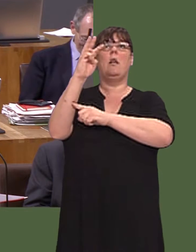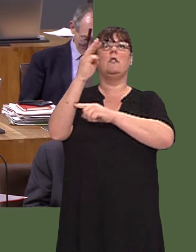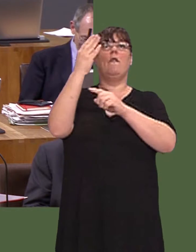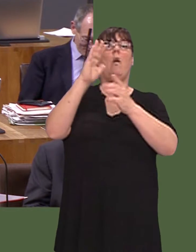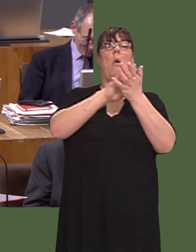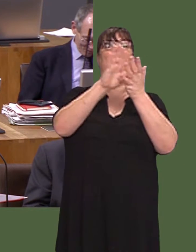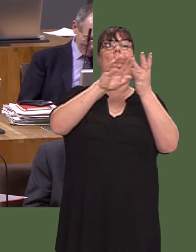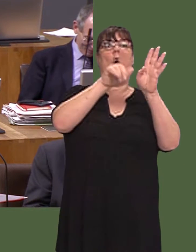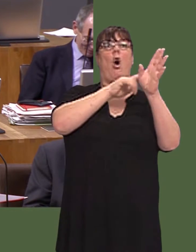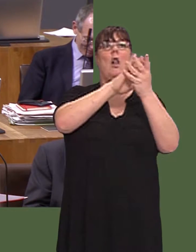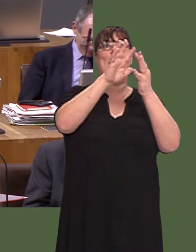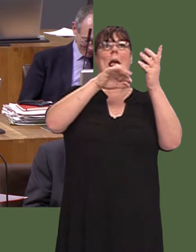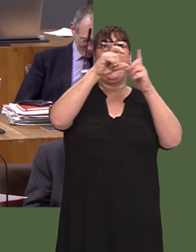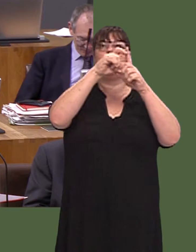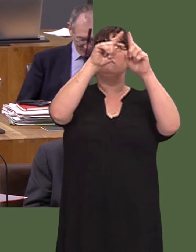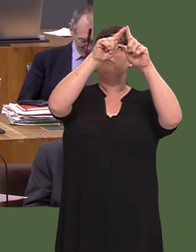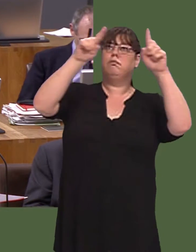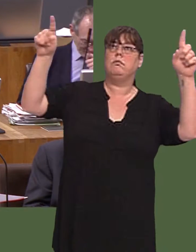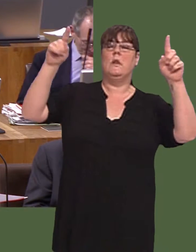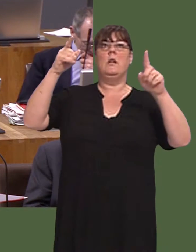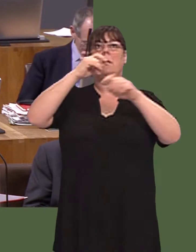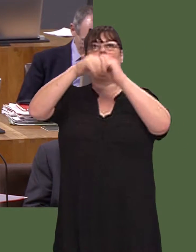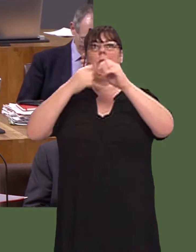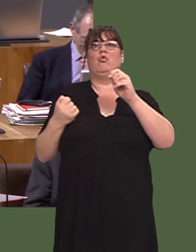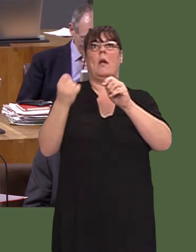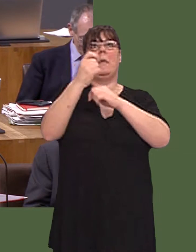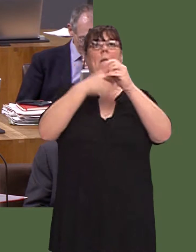and that is something we want to see the UK Government deliver in the future.